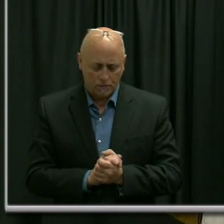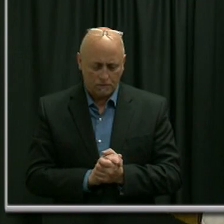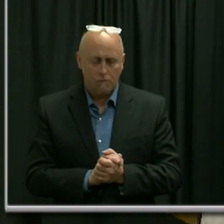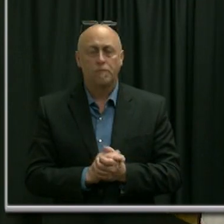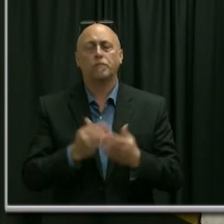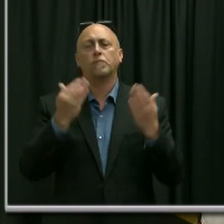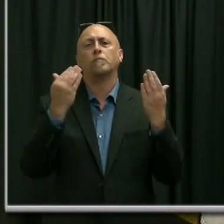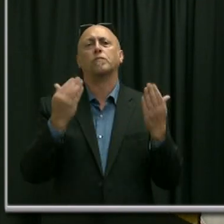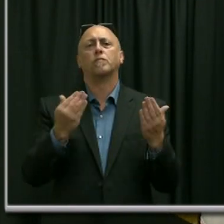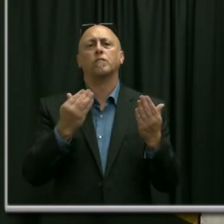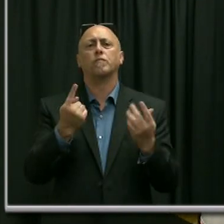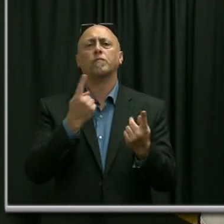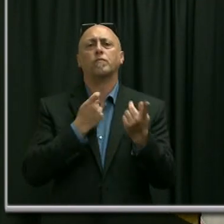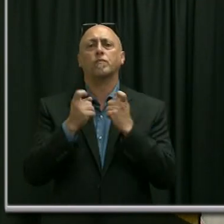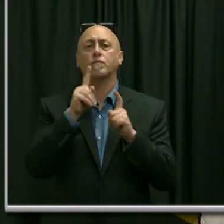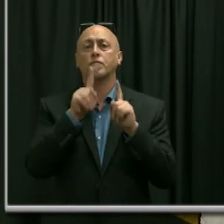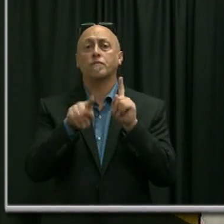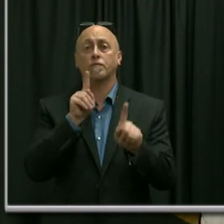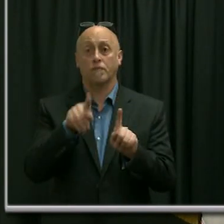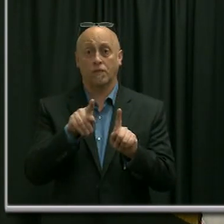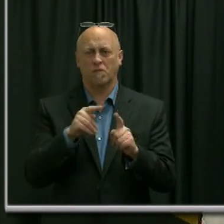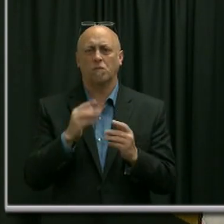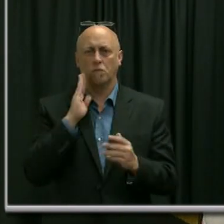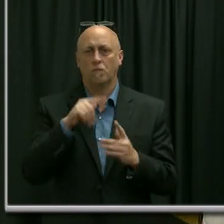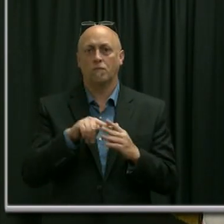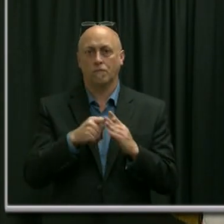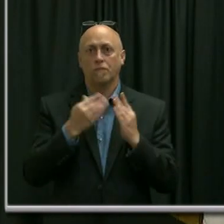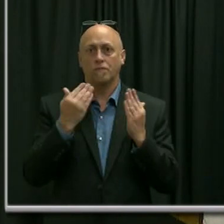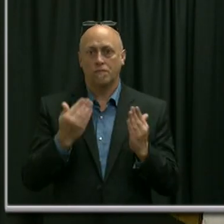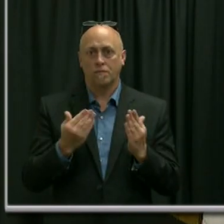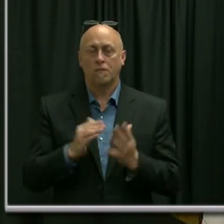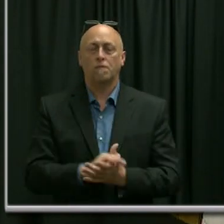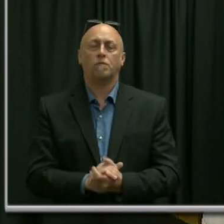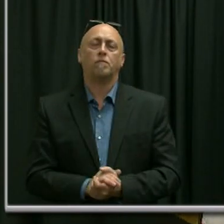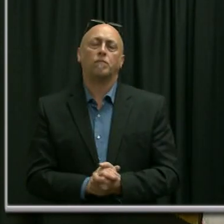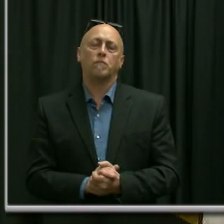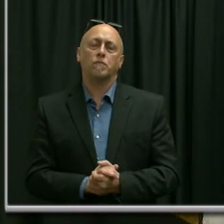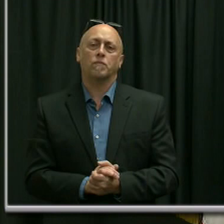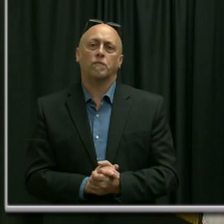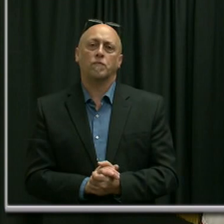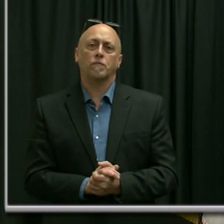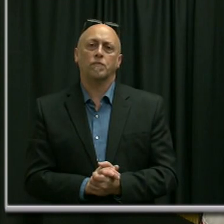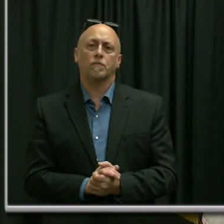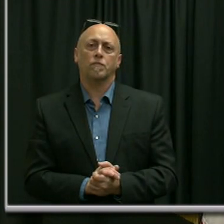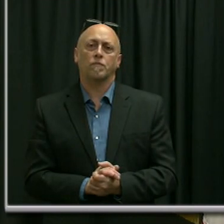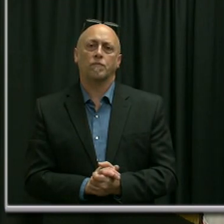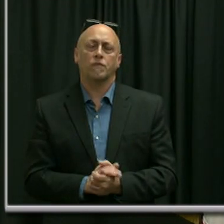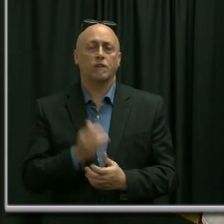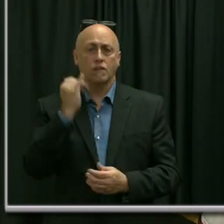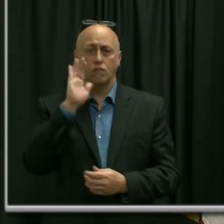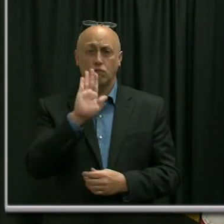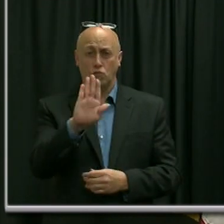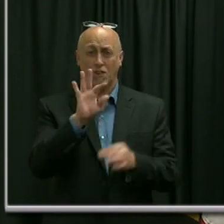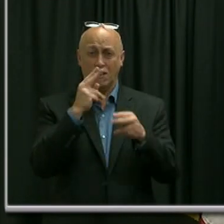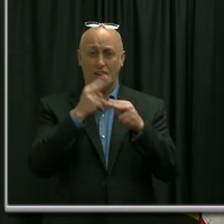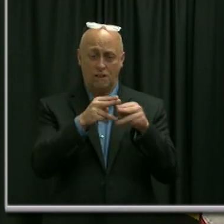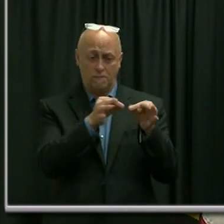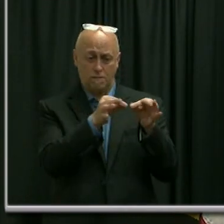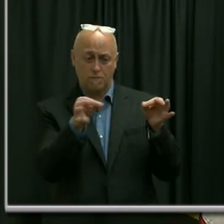EVERYONE. WE WILL NOW START TO Q. AND A PORTION OF TODAY'S